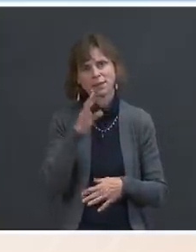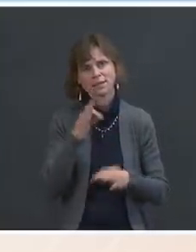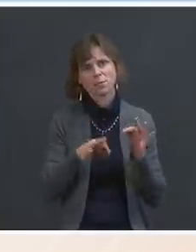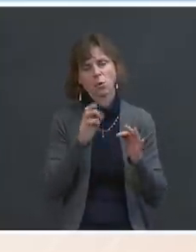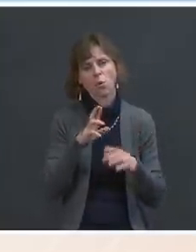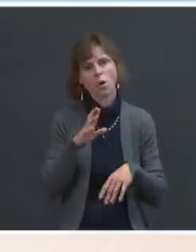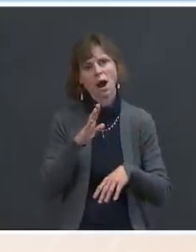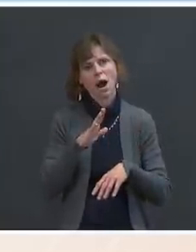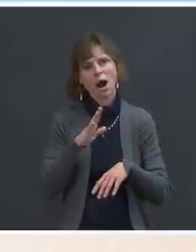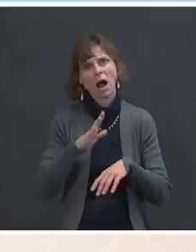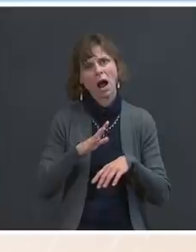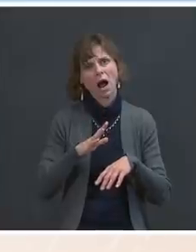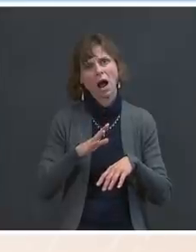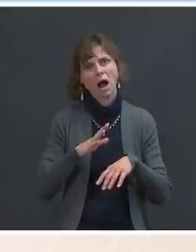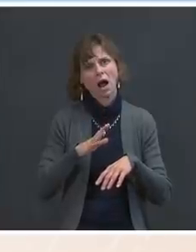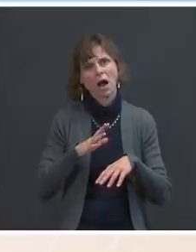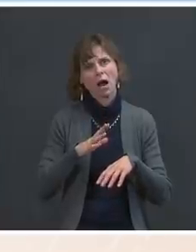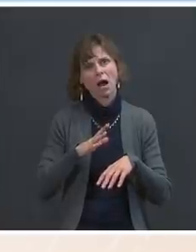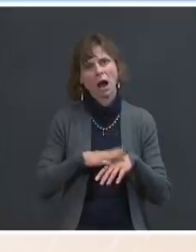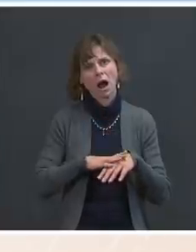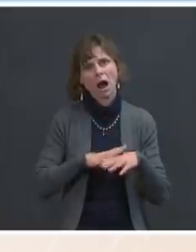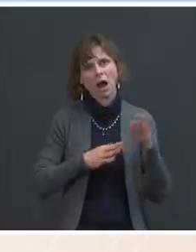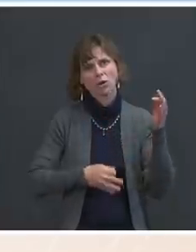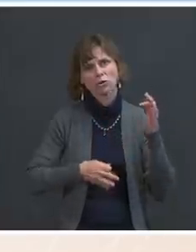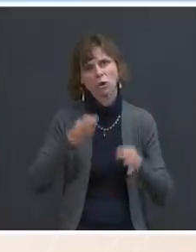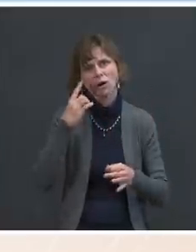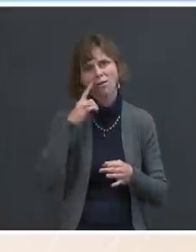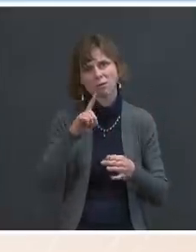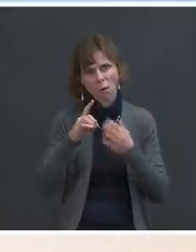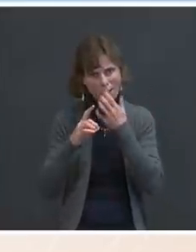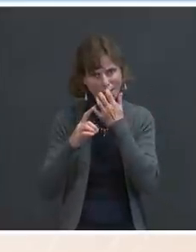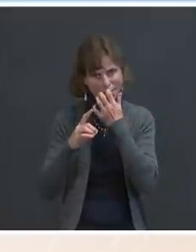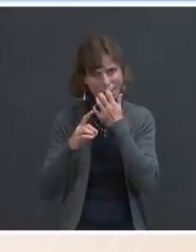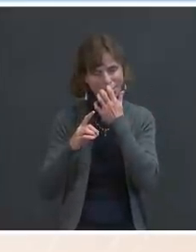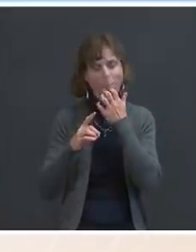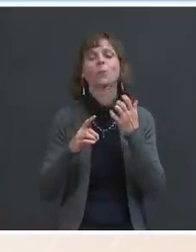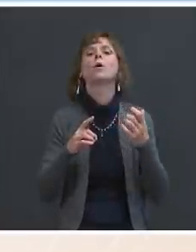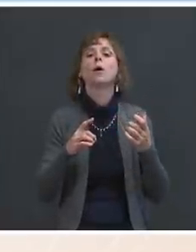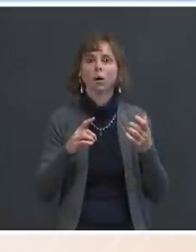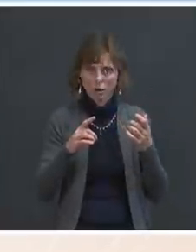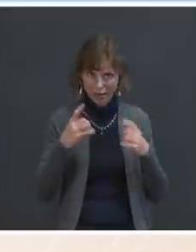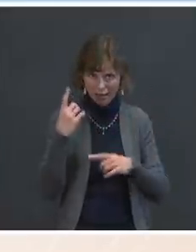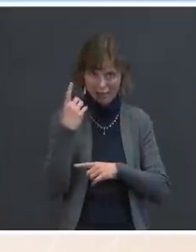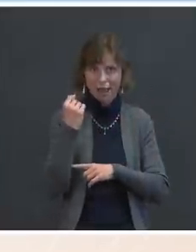over her coverage of a racial justice protest last summer. She's been charged with failure to disperse